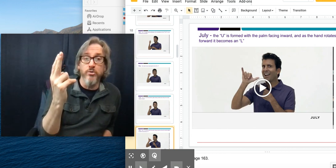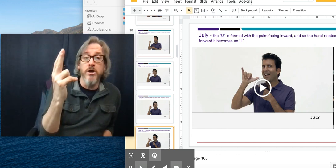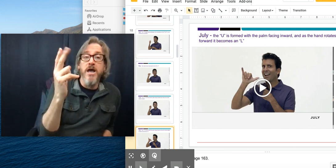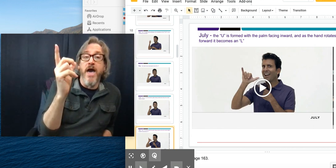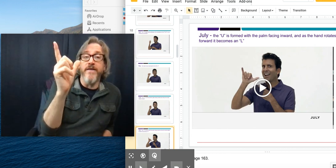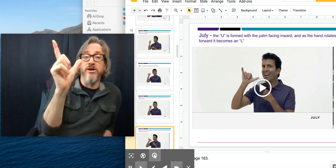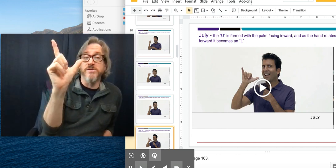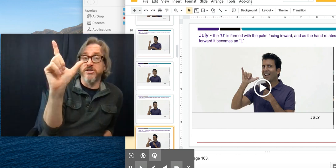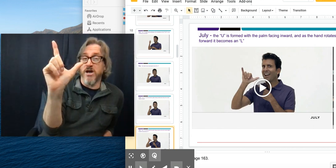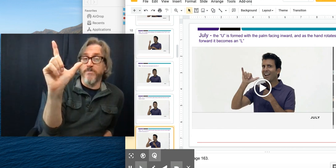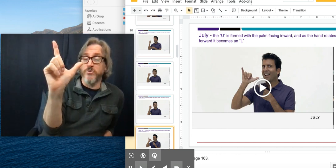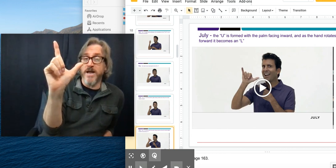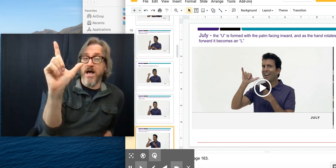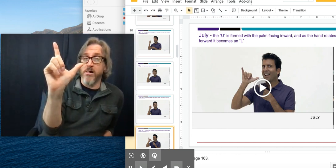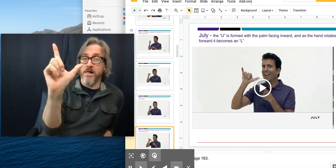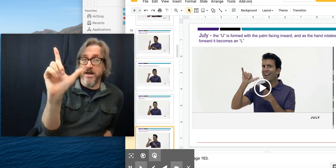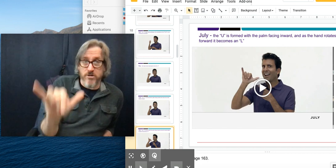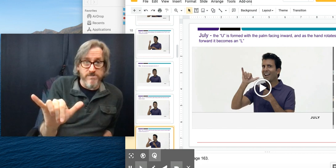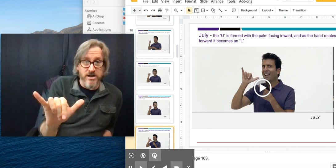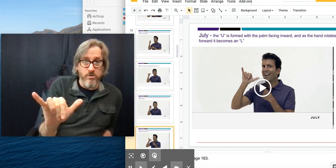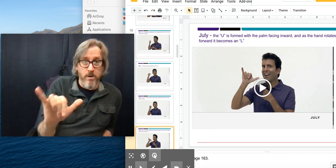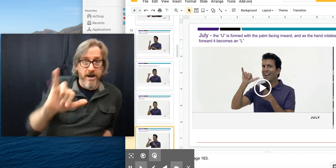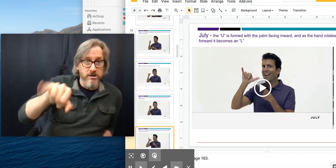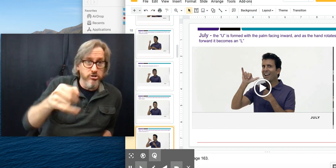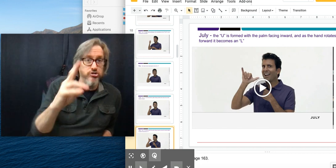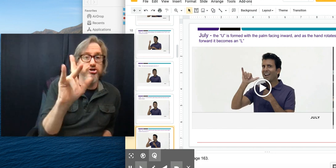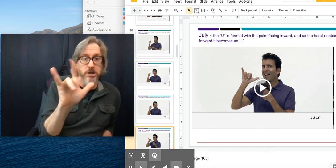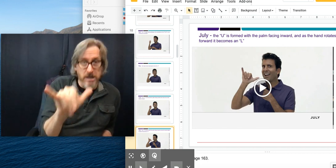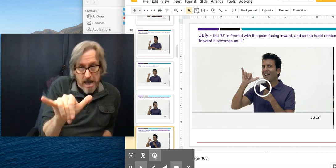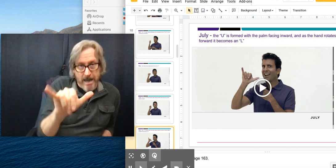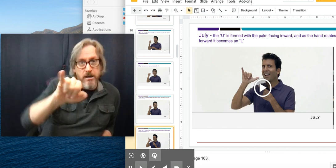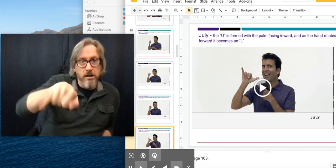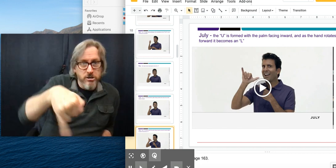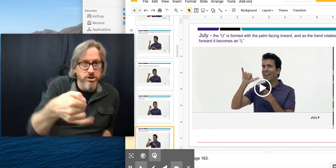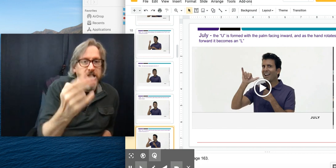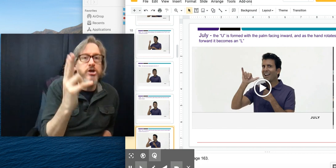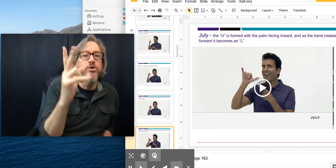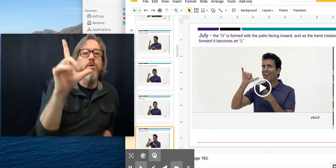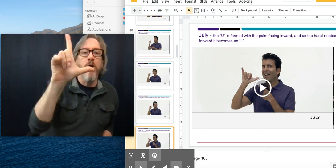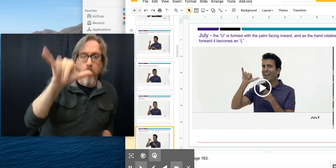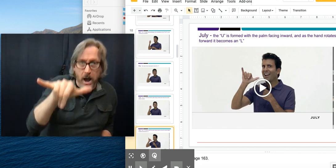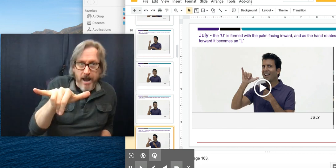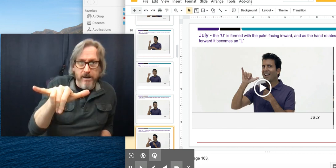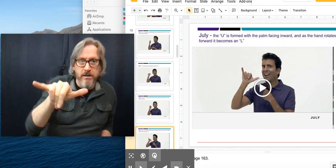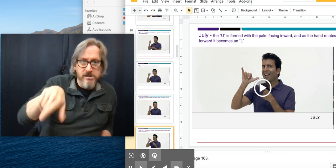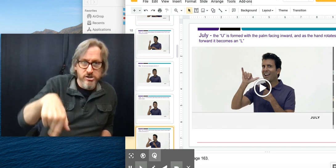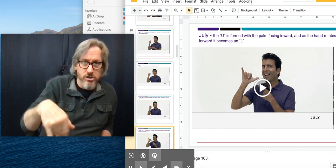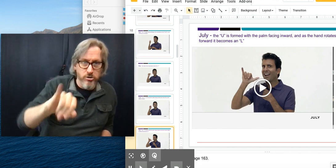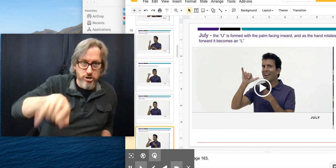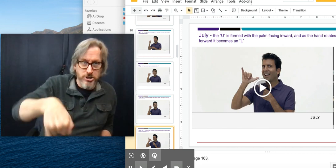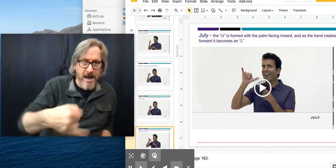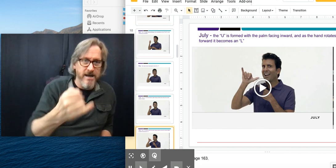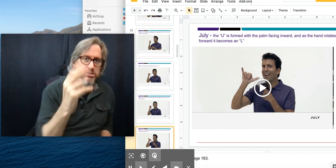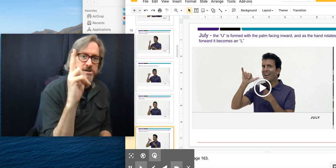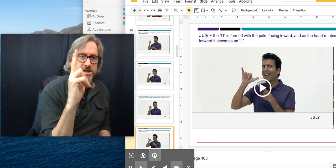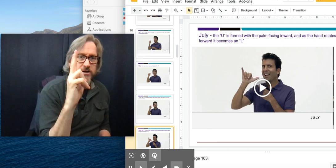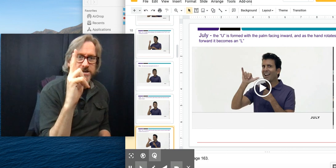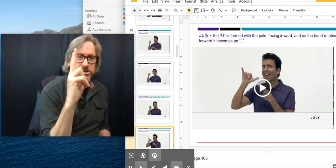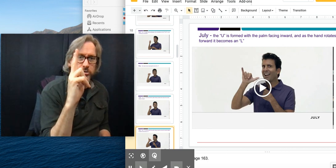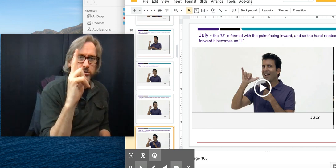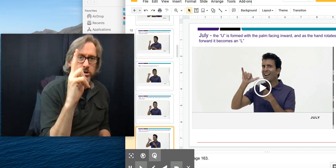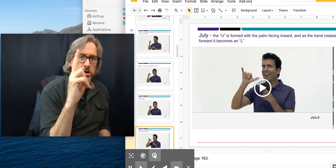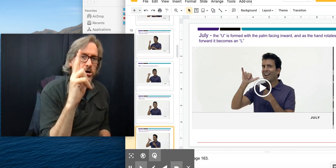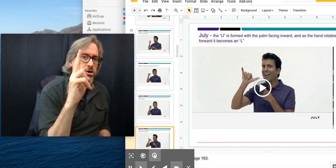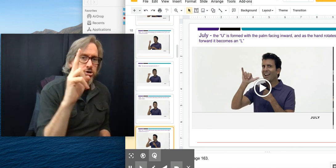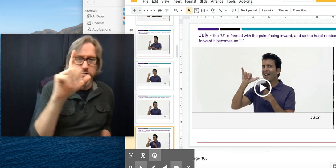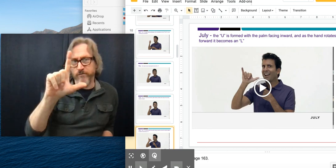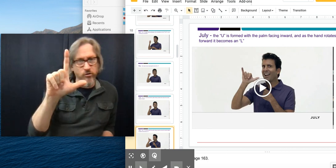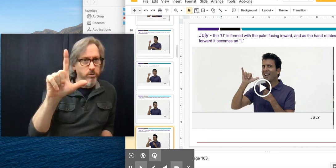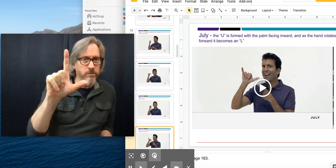and then it goes up to an l and drops down to a y July j-u-l-y so J to a sideways U Turn It Forward